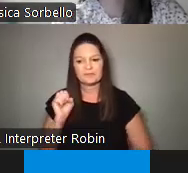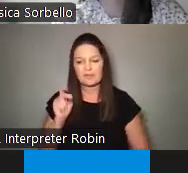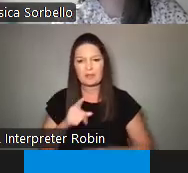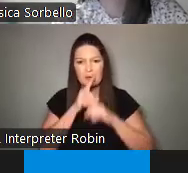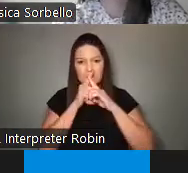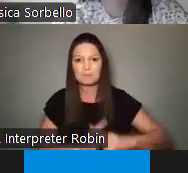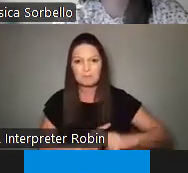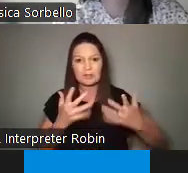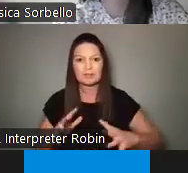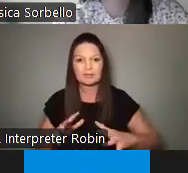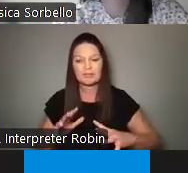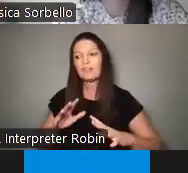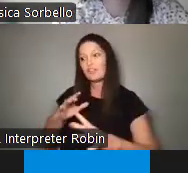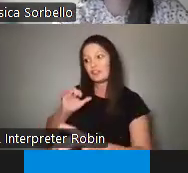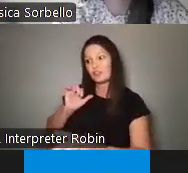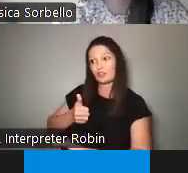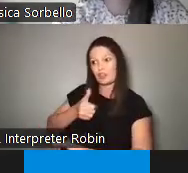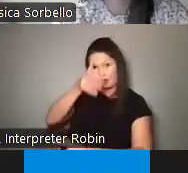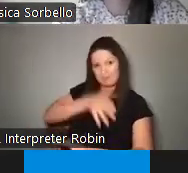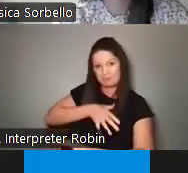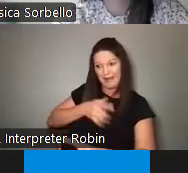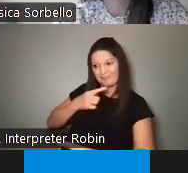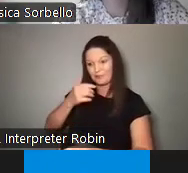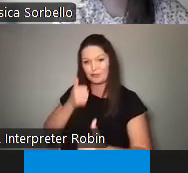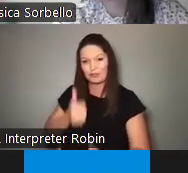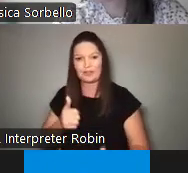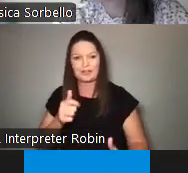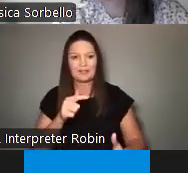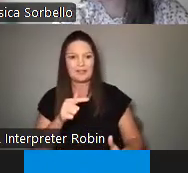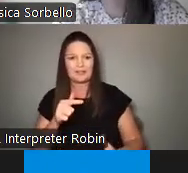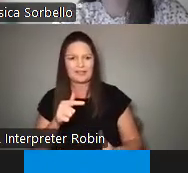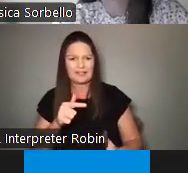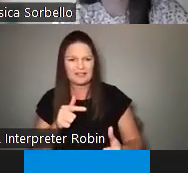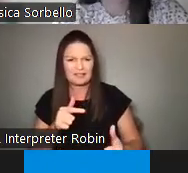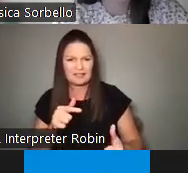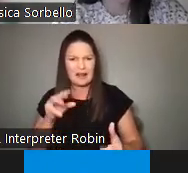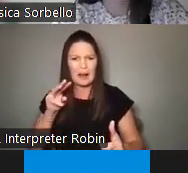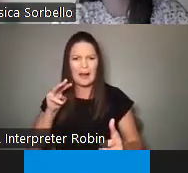who has used oxycodne since they was 12 years old. »JESSICA SORBELLO: One more